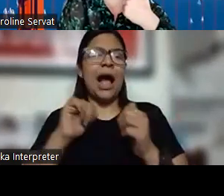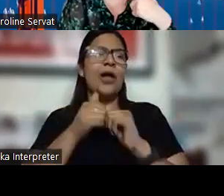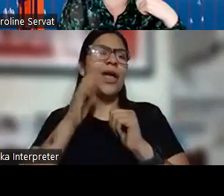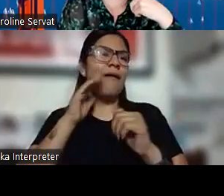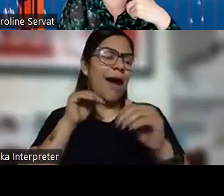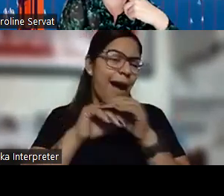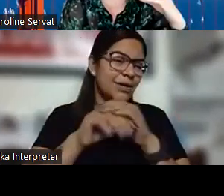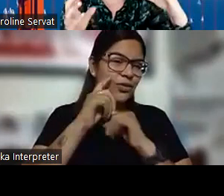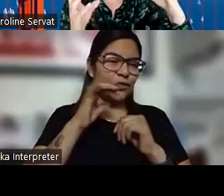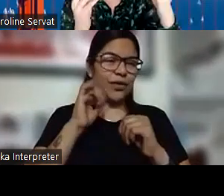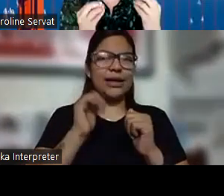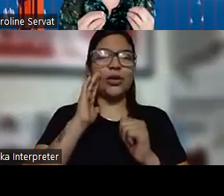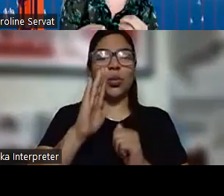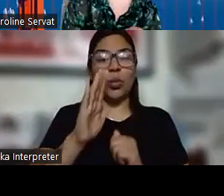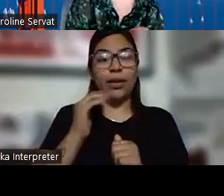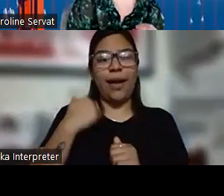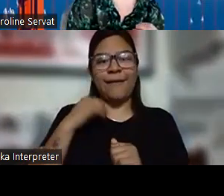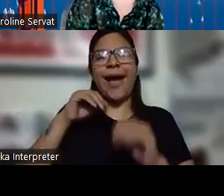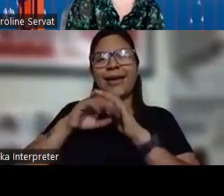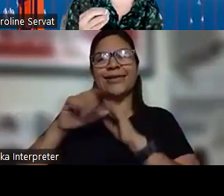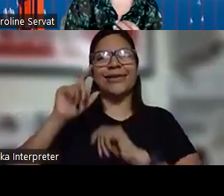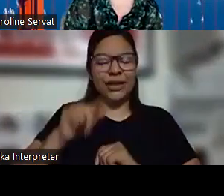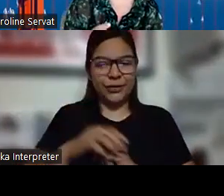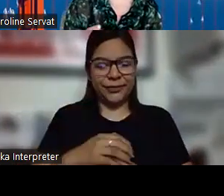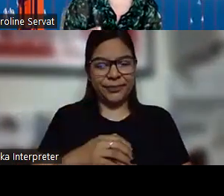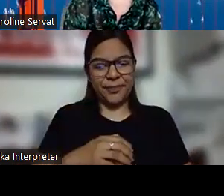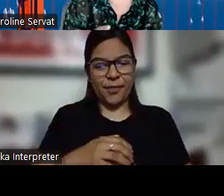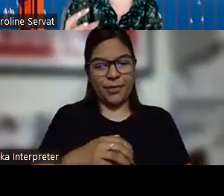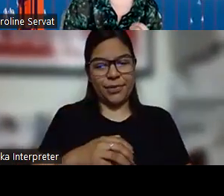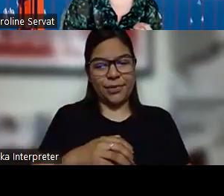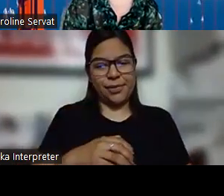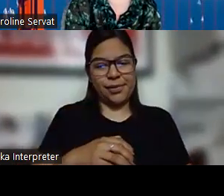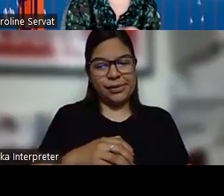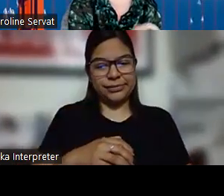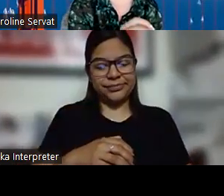really in doing so comparing how as the state contemplates the vision for person- centered